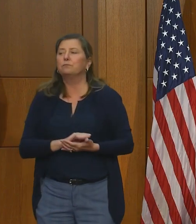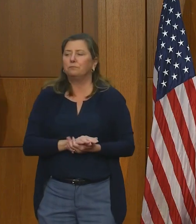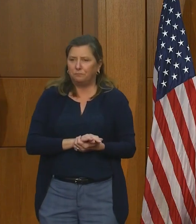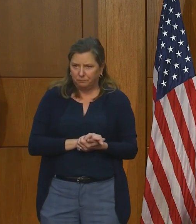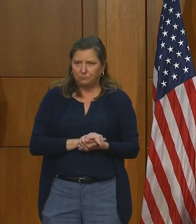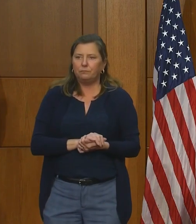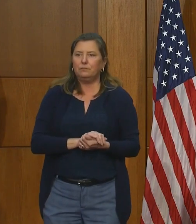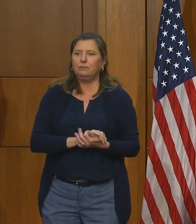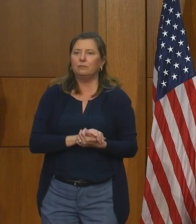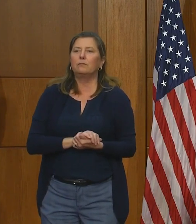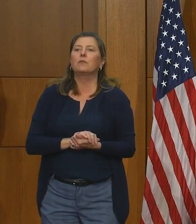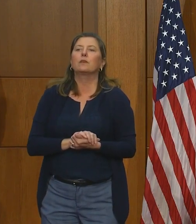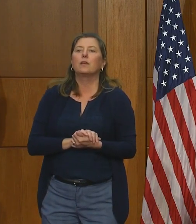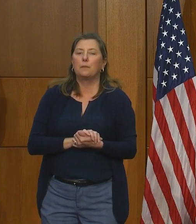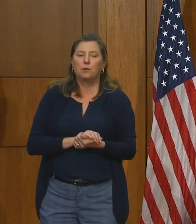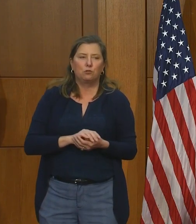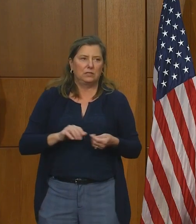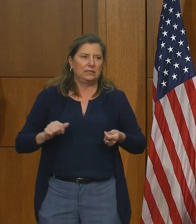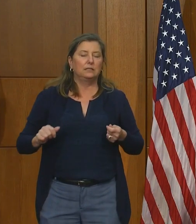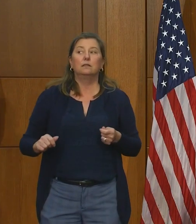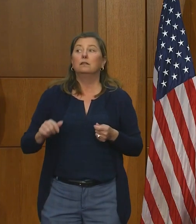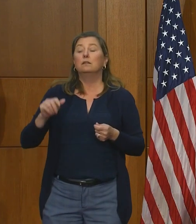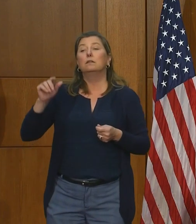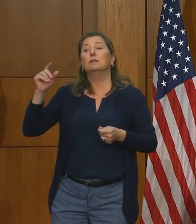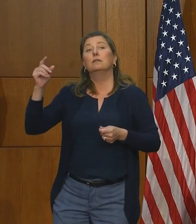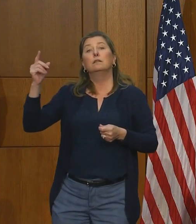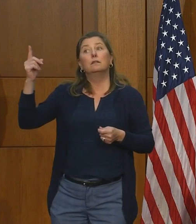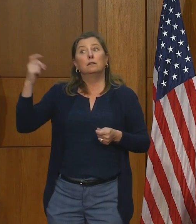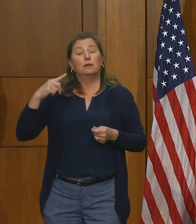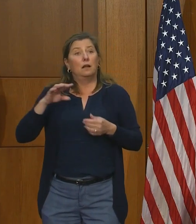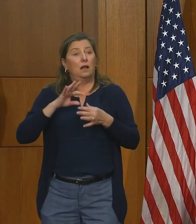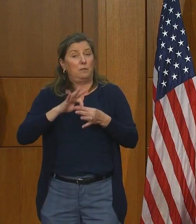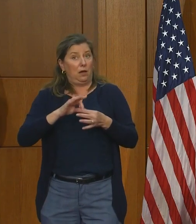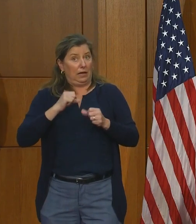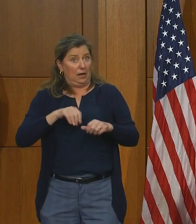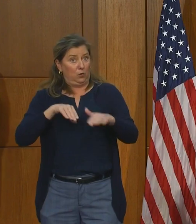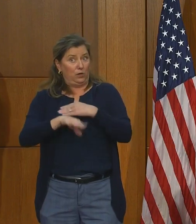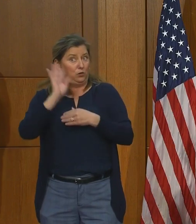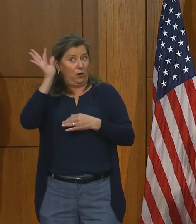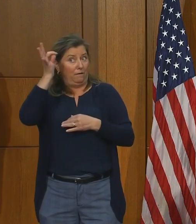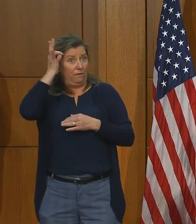OVER THE THAT OTHER BLOKE AND REGION JAIL YEAH THE QUESTION